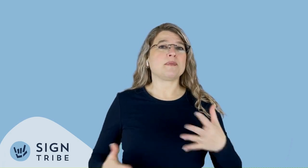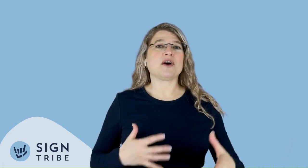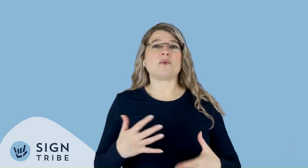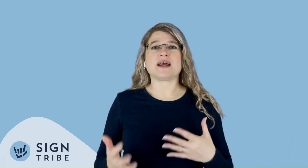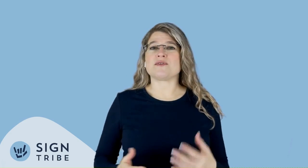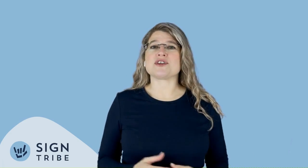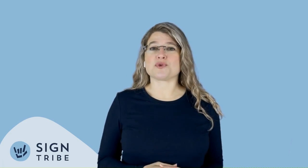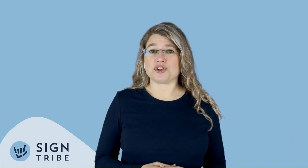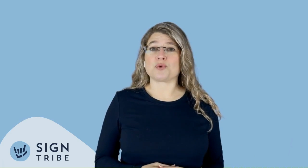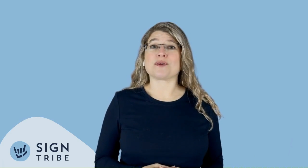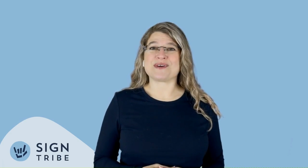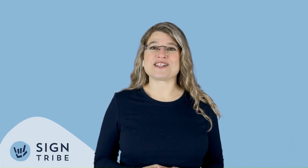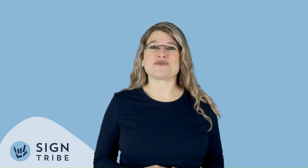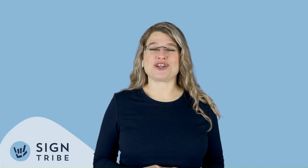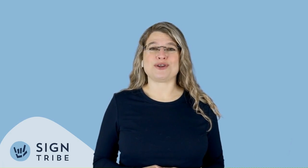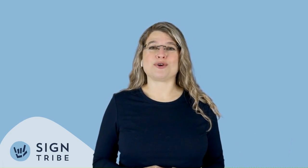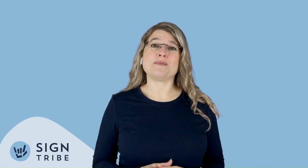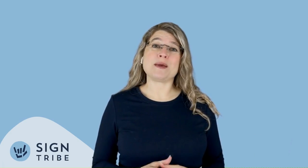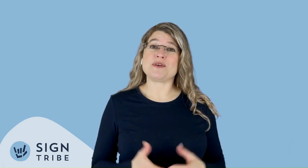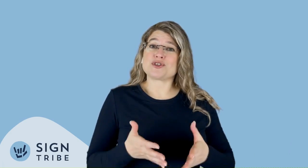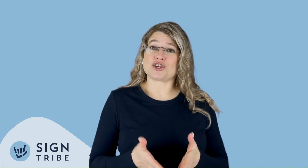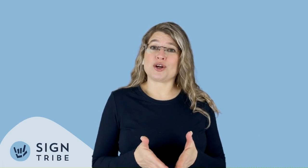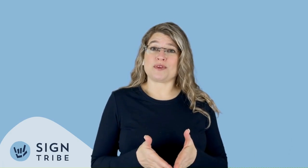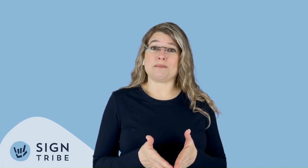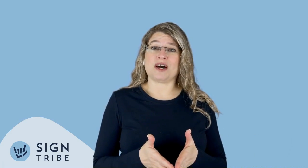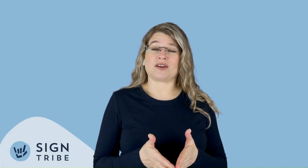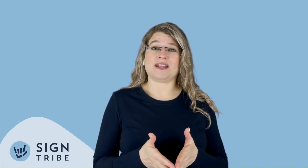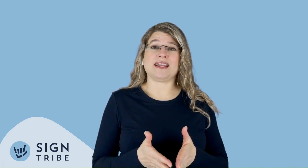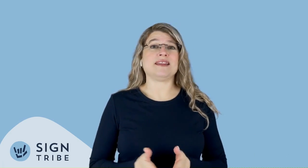about whatever is going to work best for you, or maybe you start with modeling and